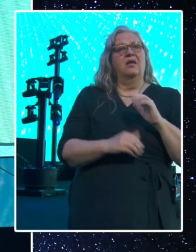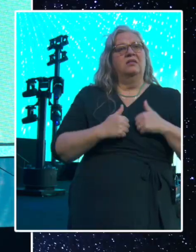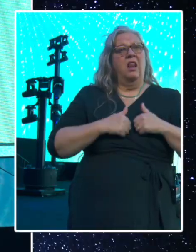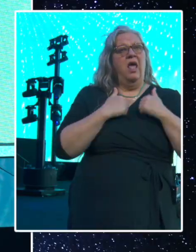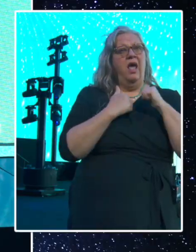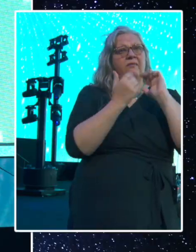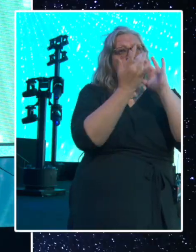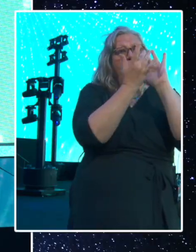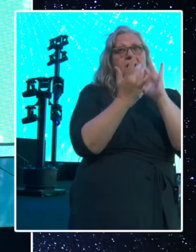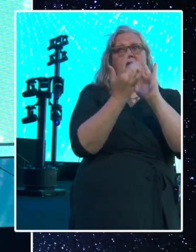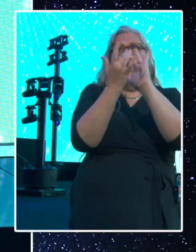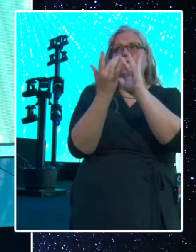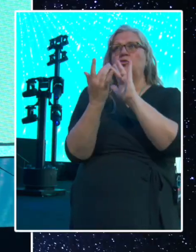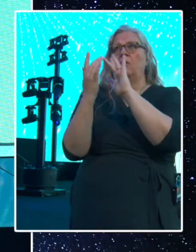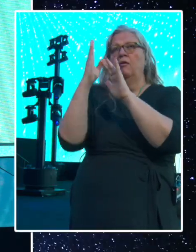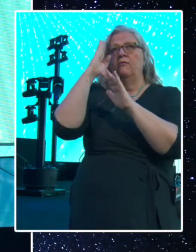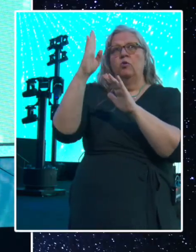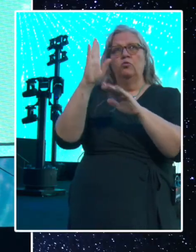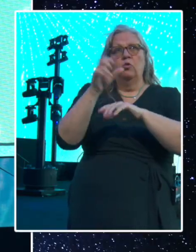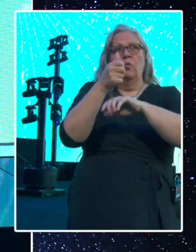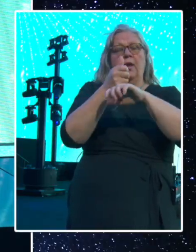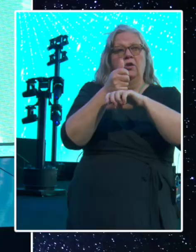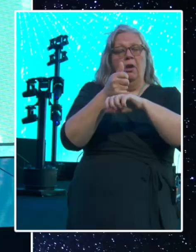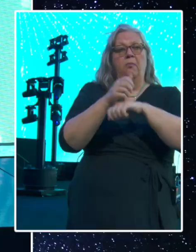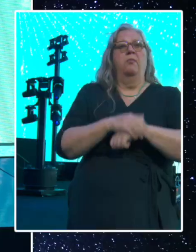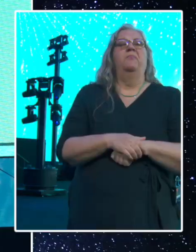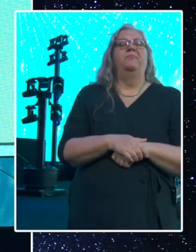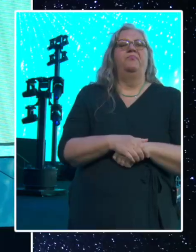the lives we touch and the future we shape.